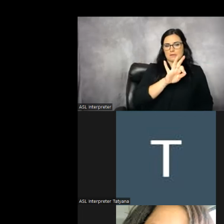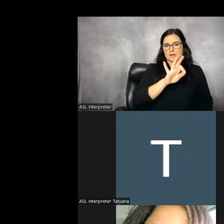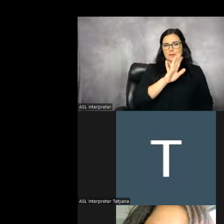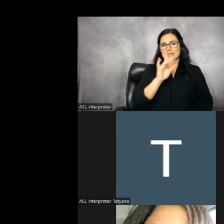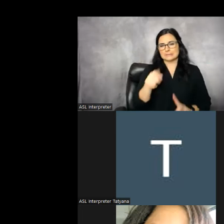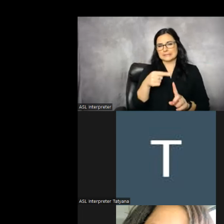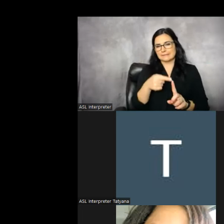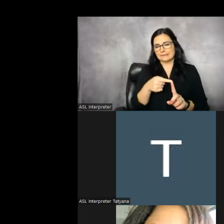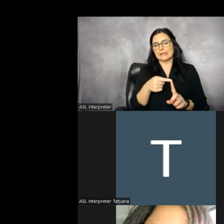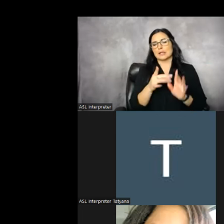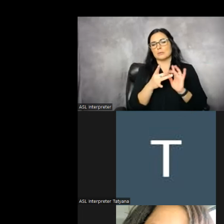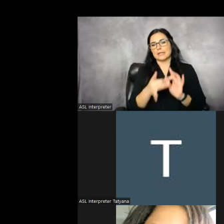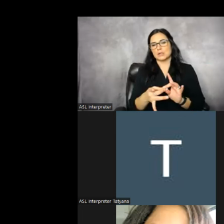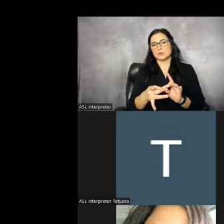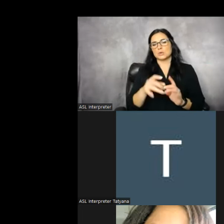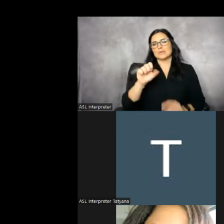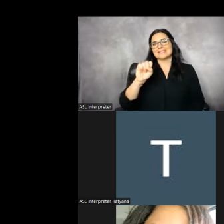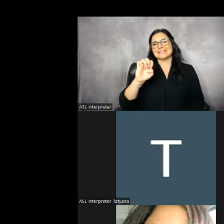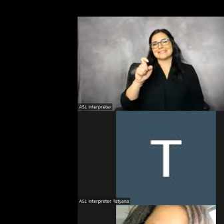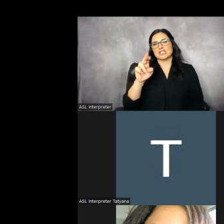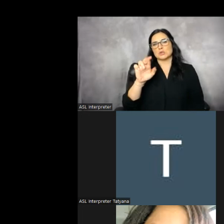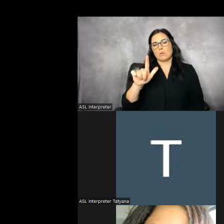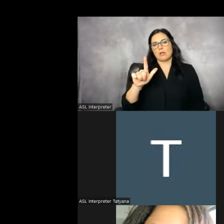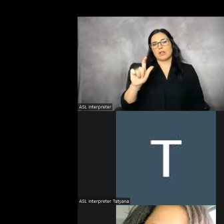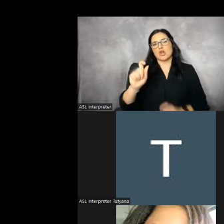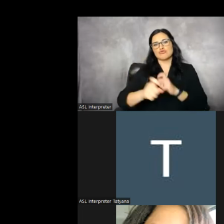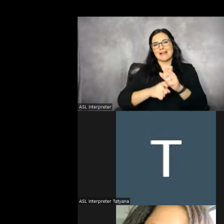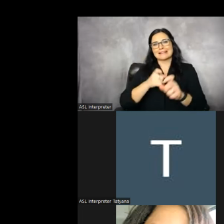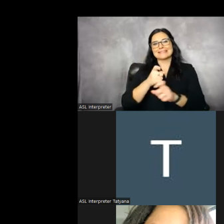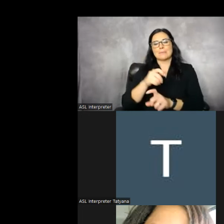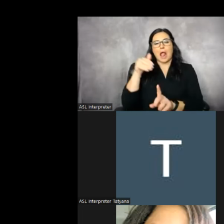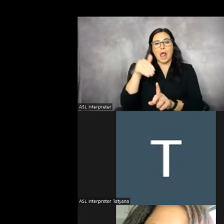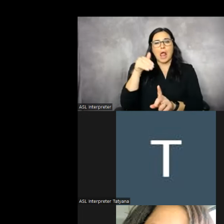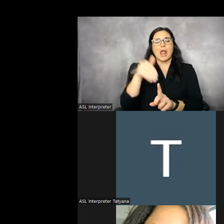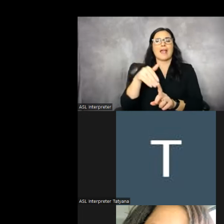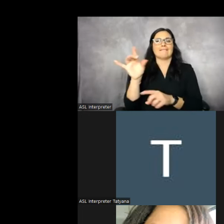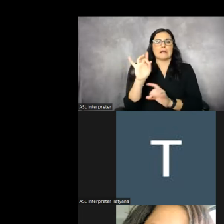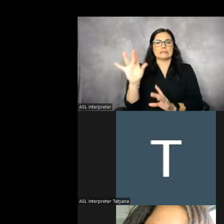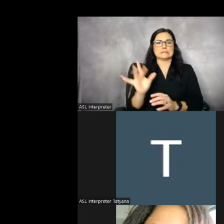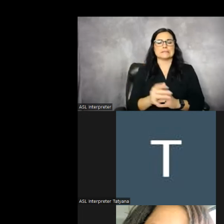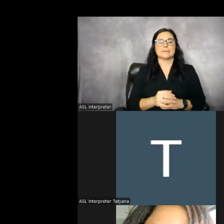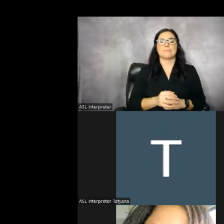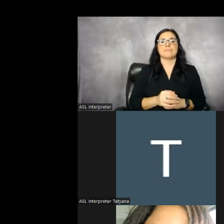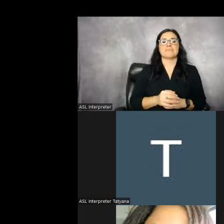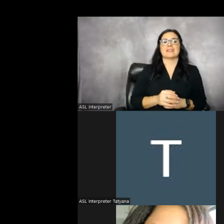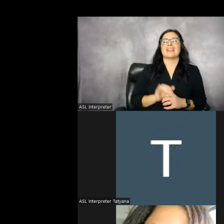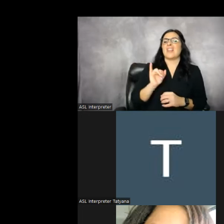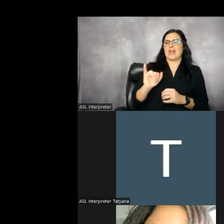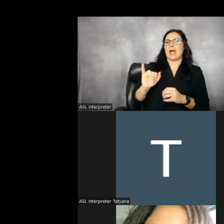to sexual harassment and violence, right? Which is a challenging topic because it's something